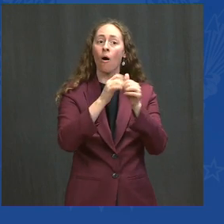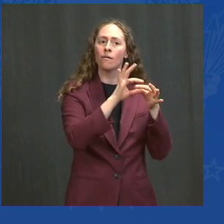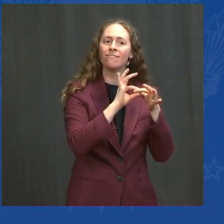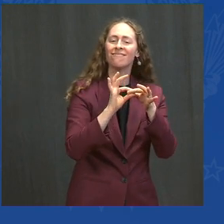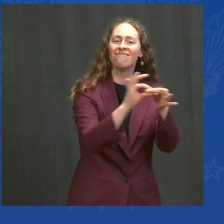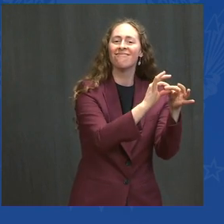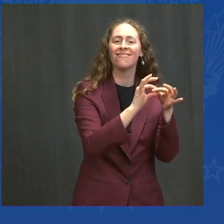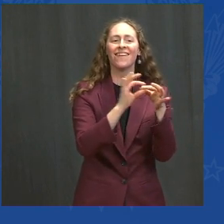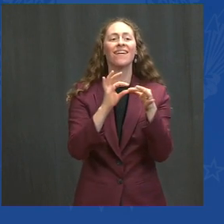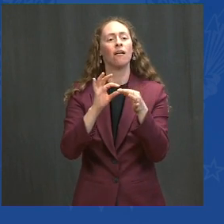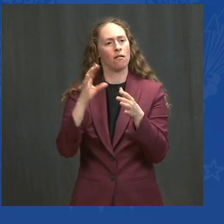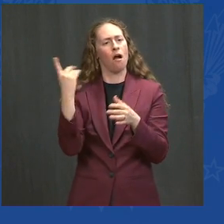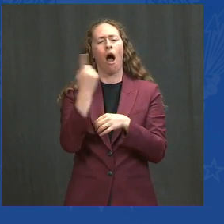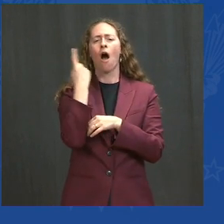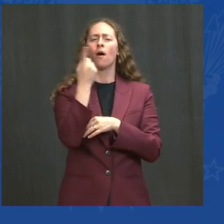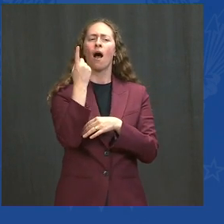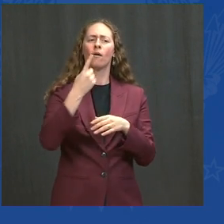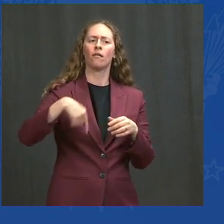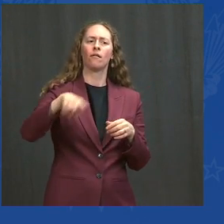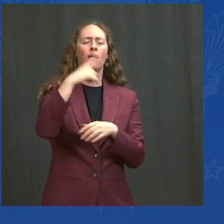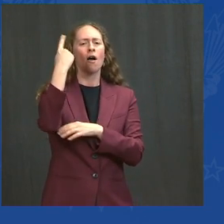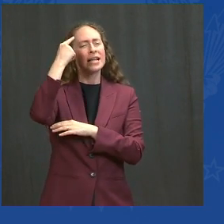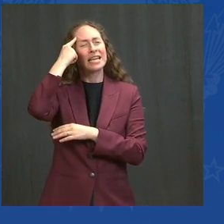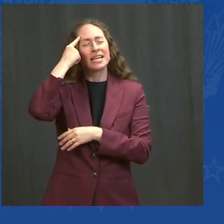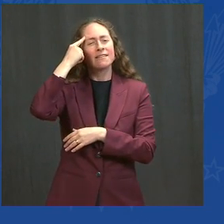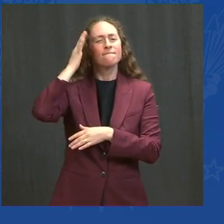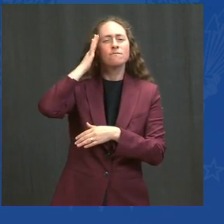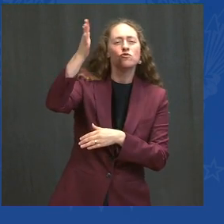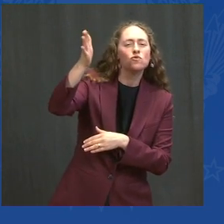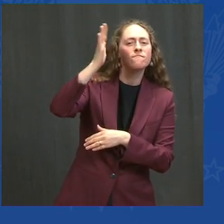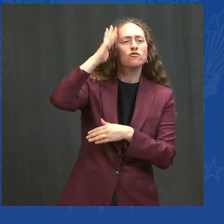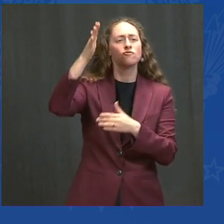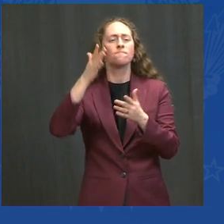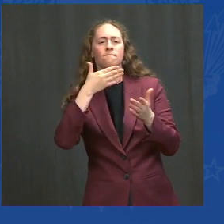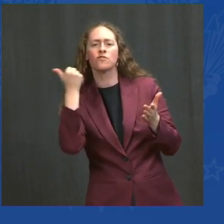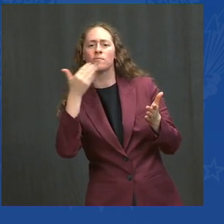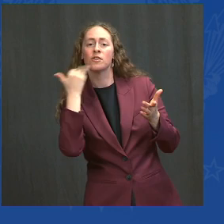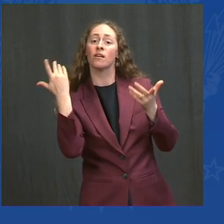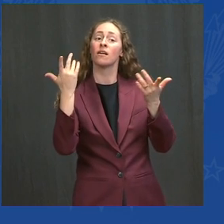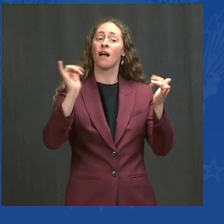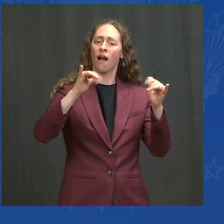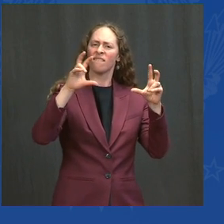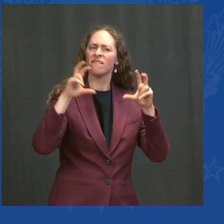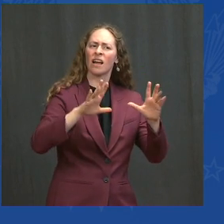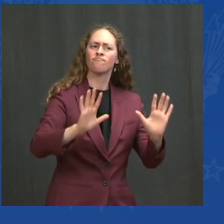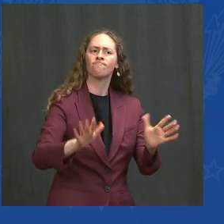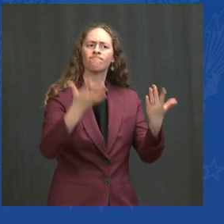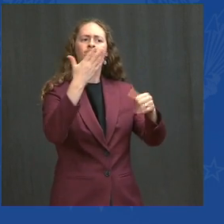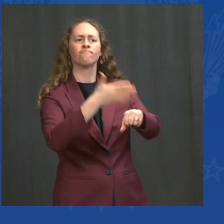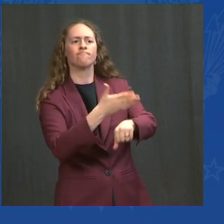by landmark national investments -- investments that only the government has the capacity to make;